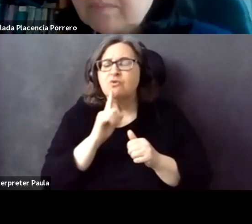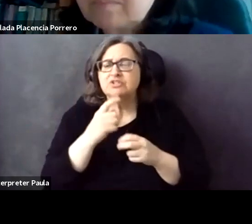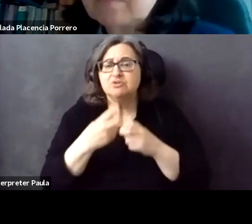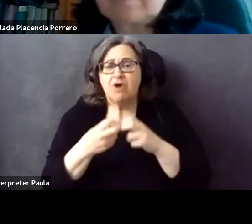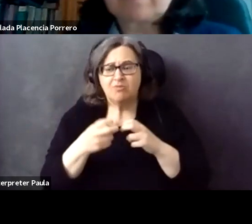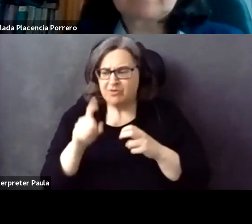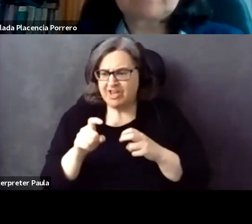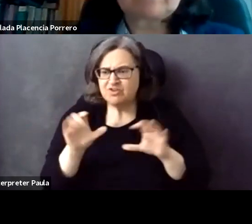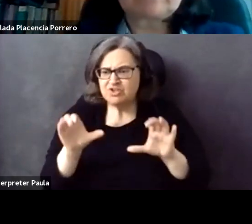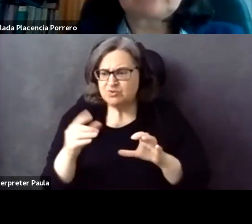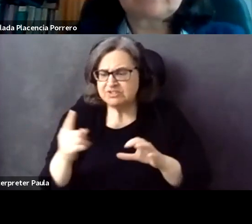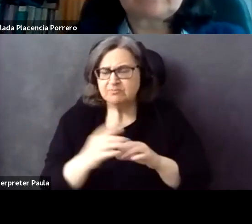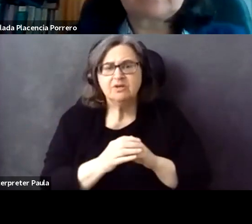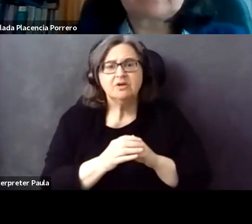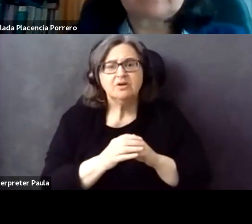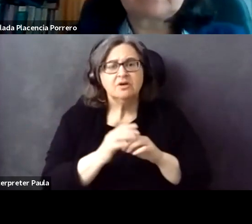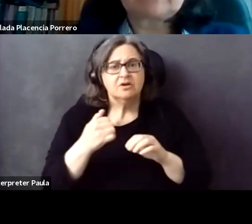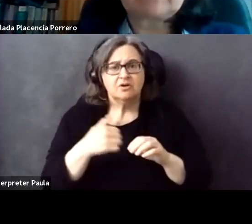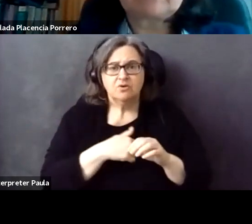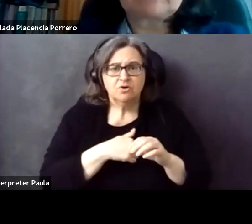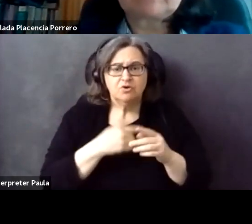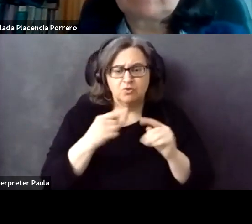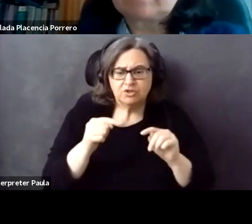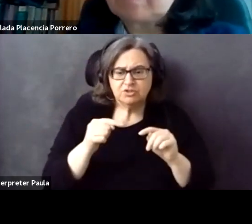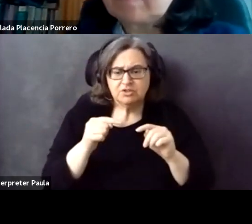, of course, it first needs awareness that there is a problem to